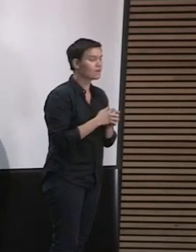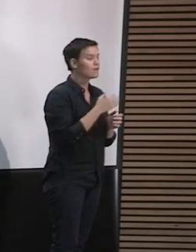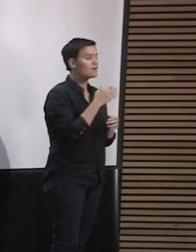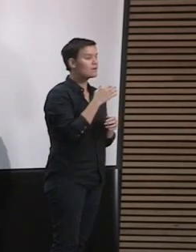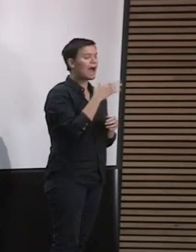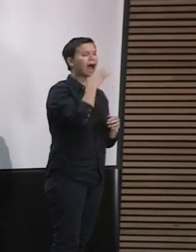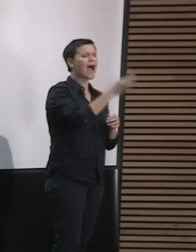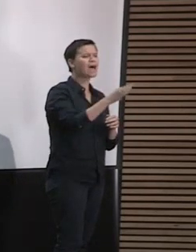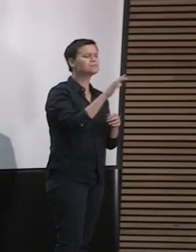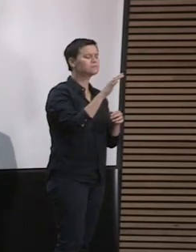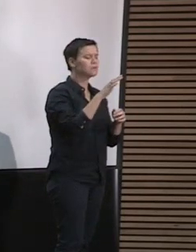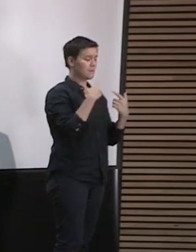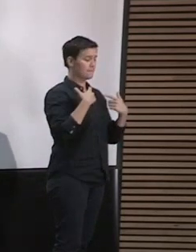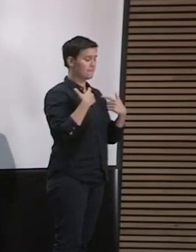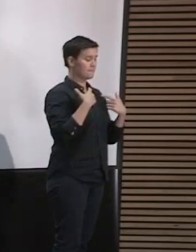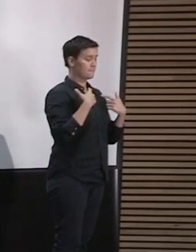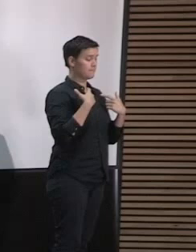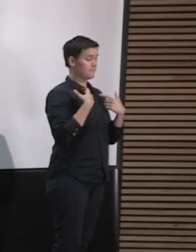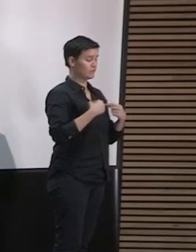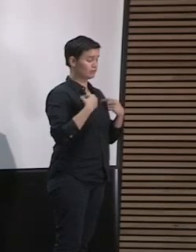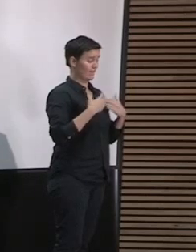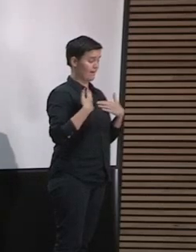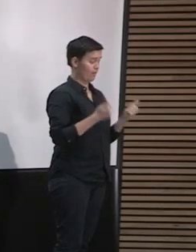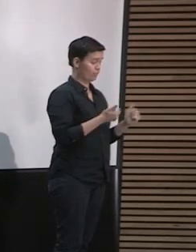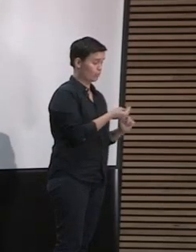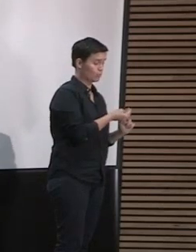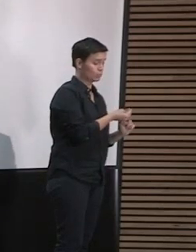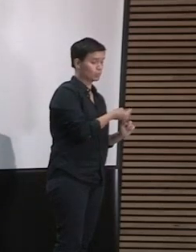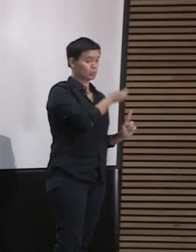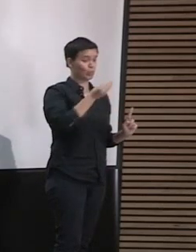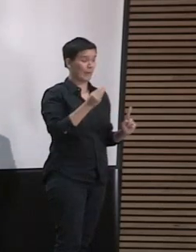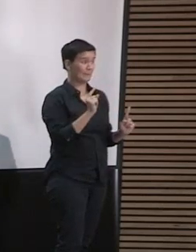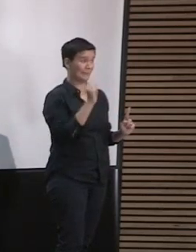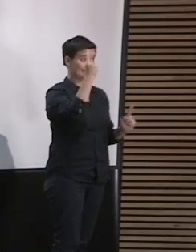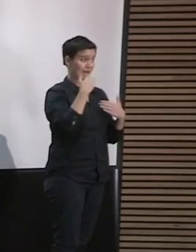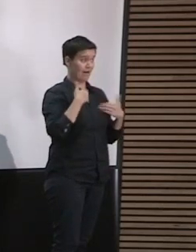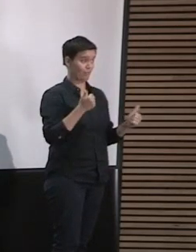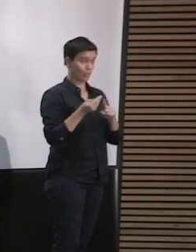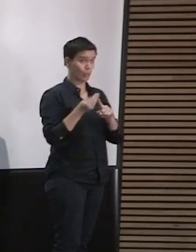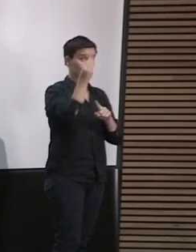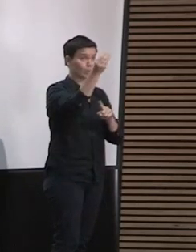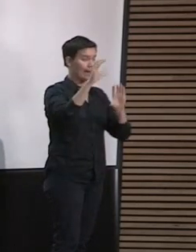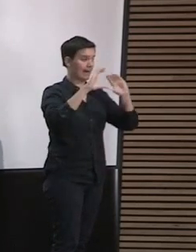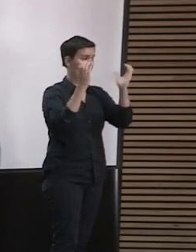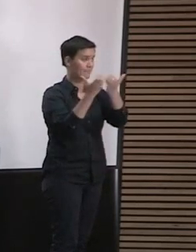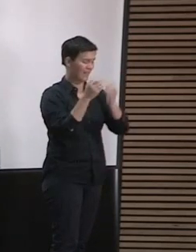had issue there. Can I ask about the reports that you're providing to the ministry, from the ministry to the